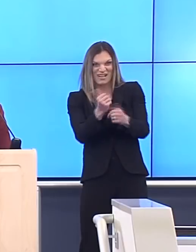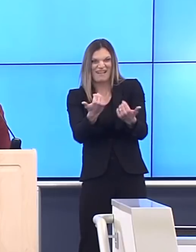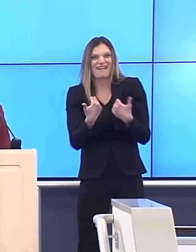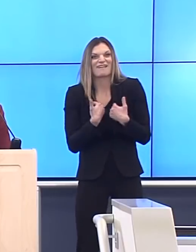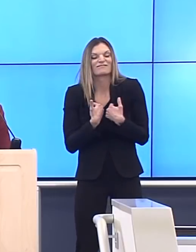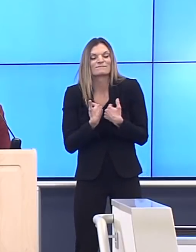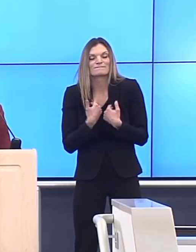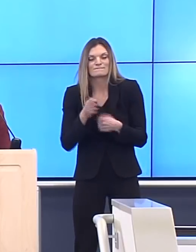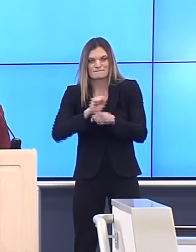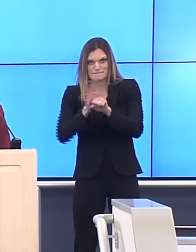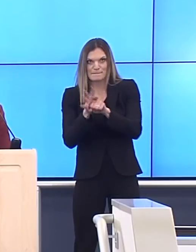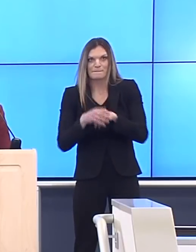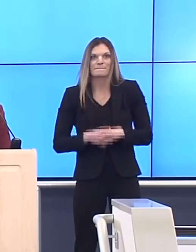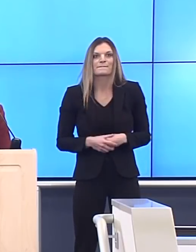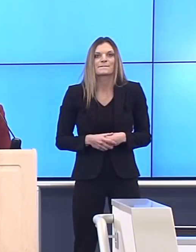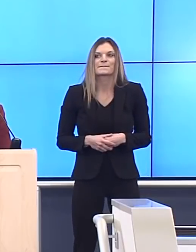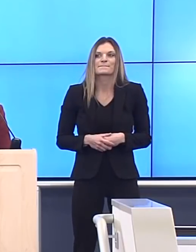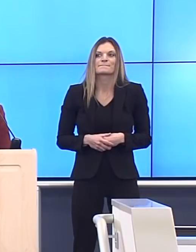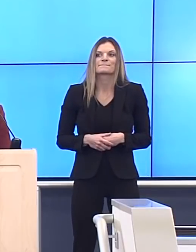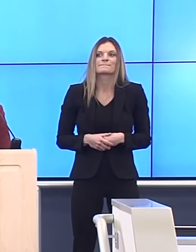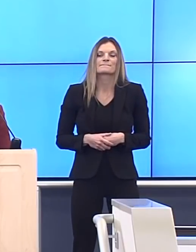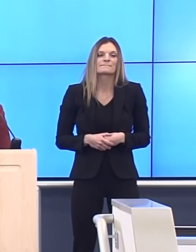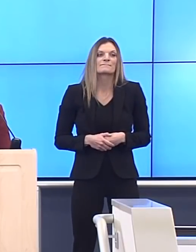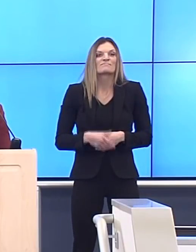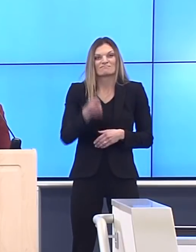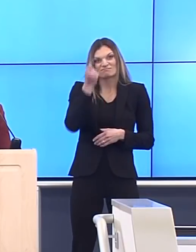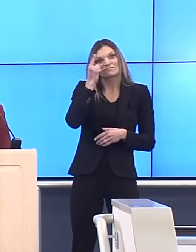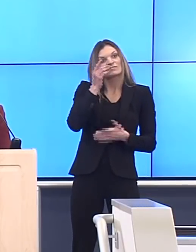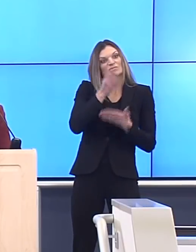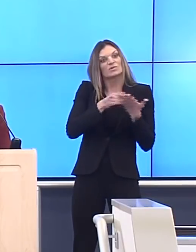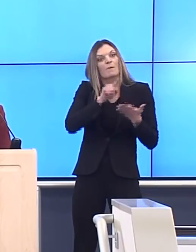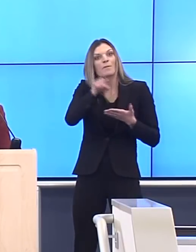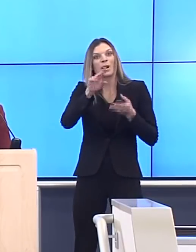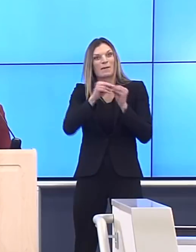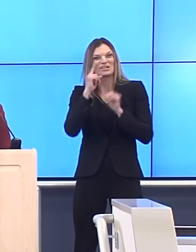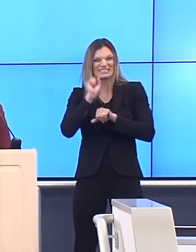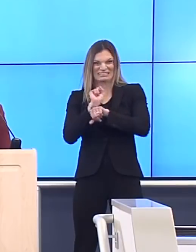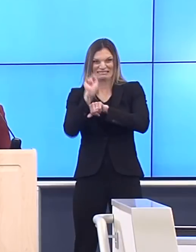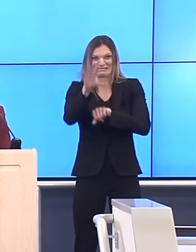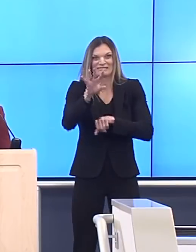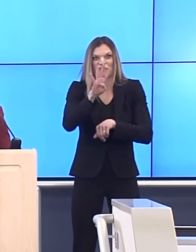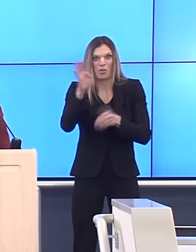COVID-19. IN THE PAST 7 DAYS 44,019 MORE CASES. SOME OF